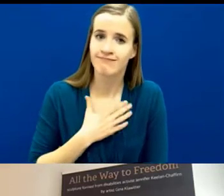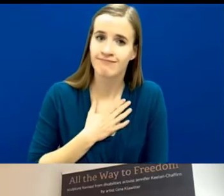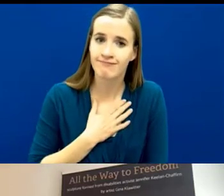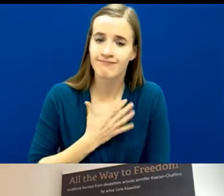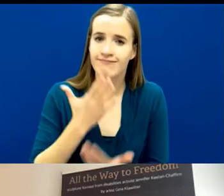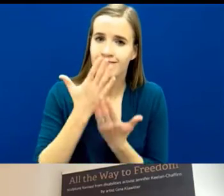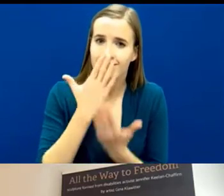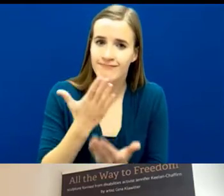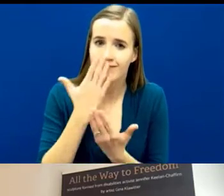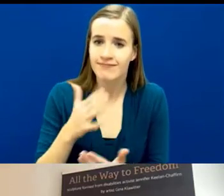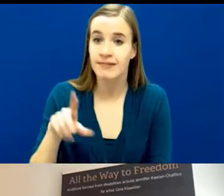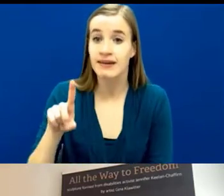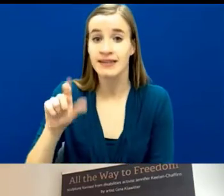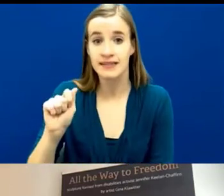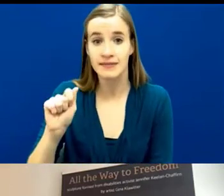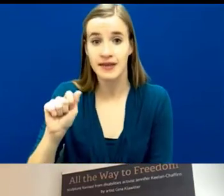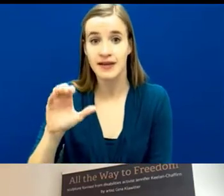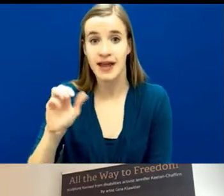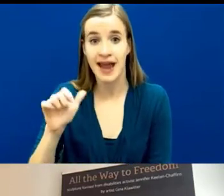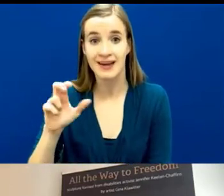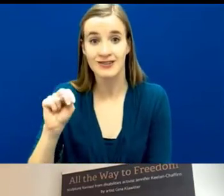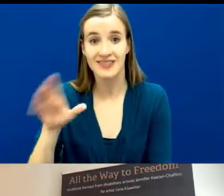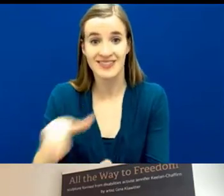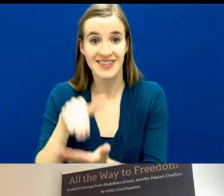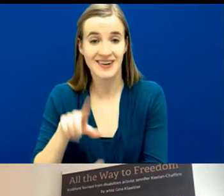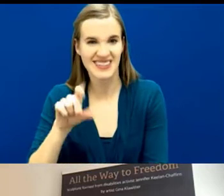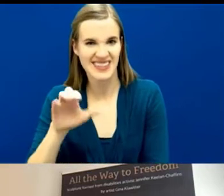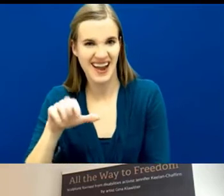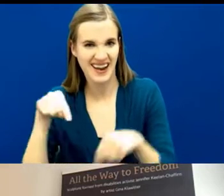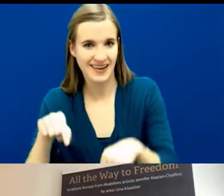Disability Action Center here in Moscow. And I also wanted to shout out to the